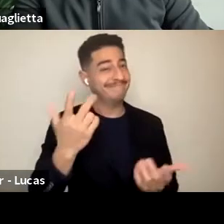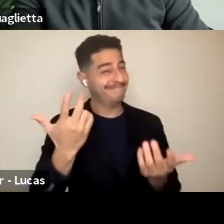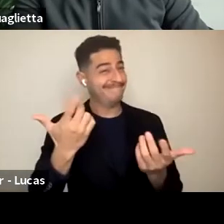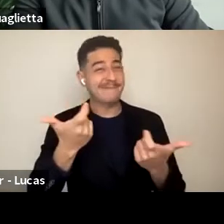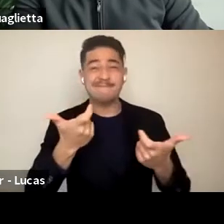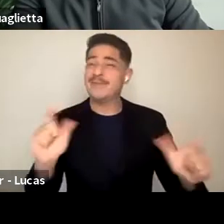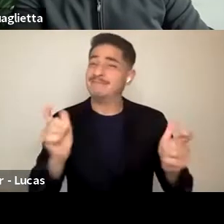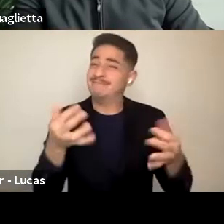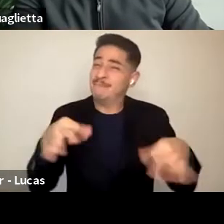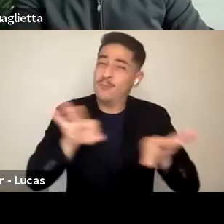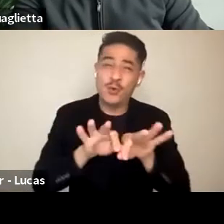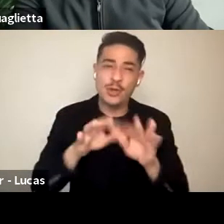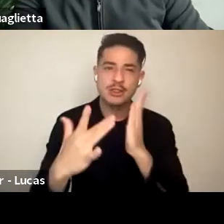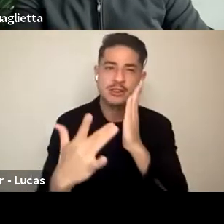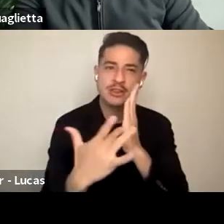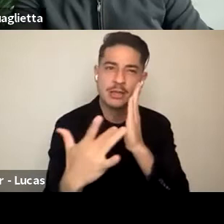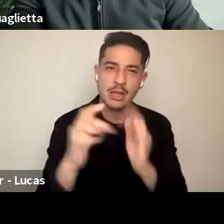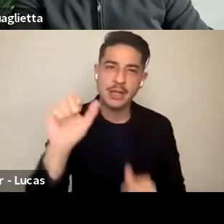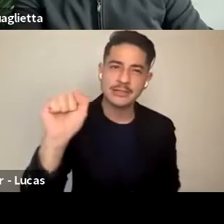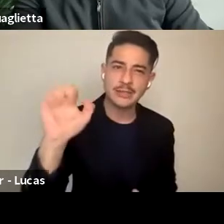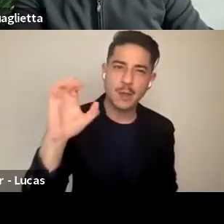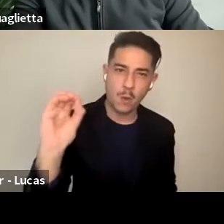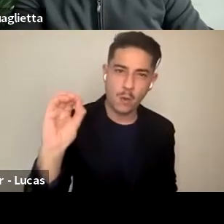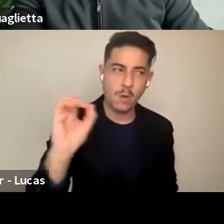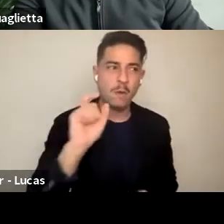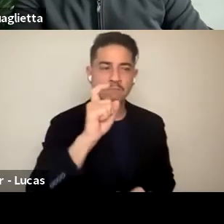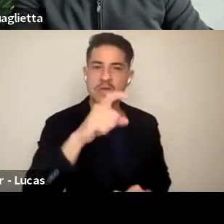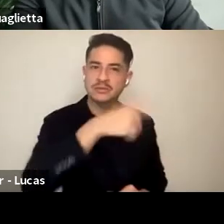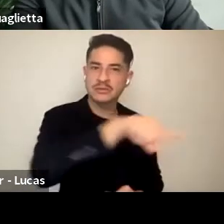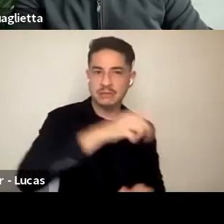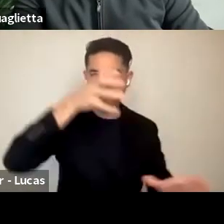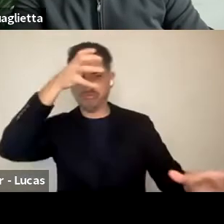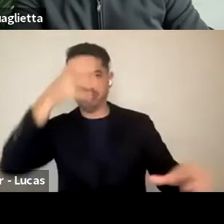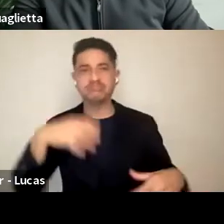you definitely need to get a technical SEO in there. If the biggest pain point is they've got SEO running on the